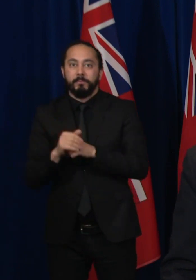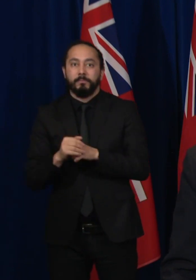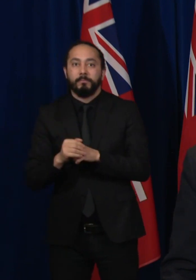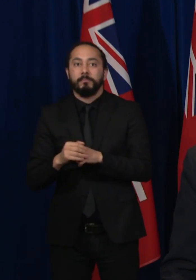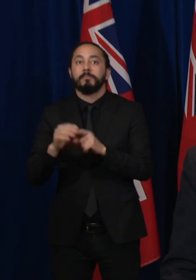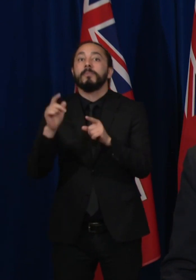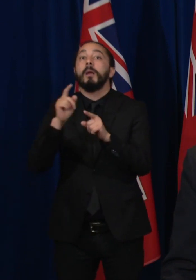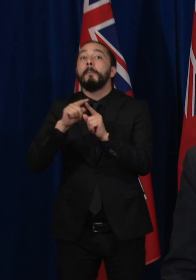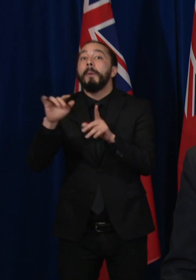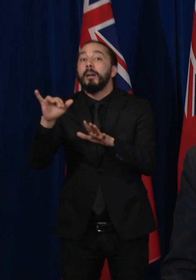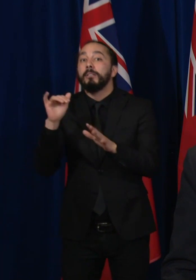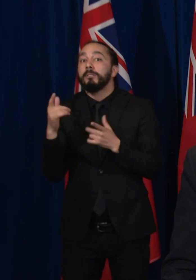We are met on a great battle field of that war.